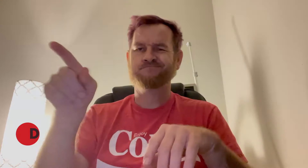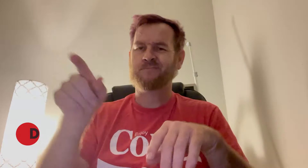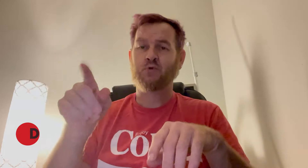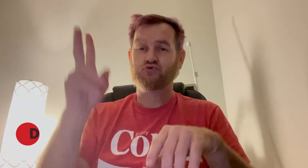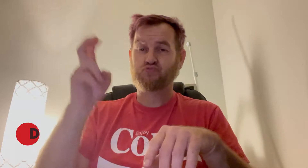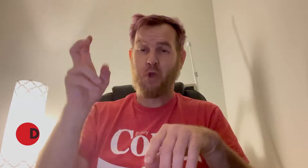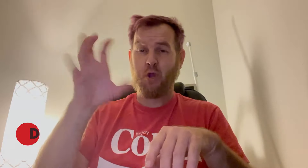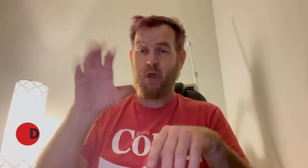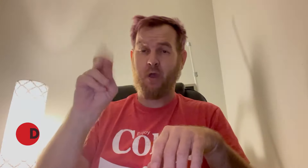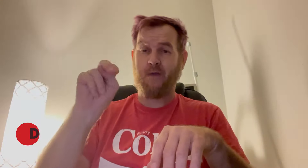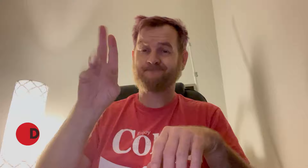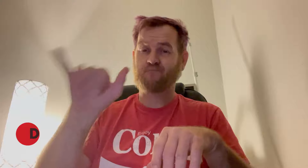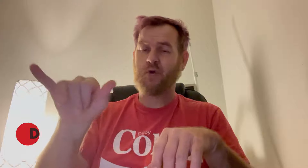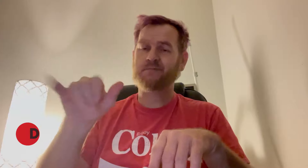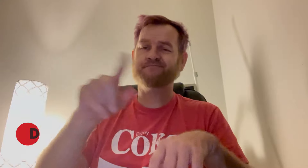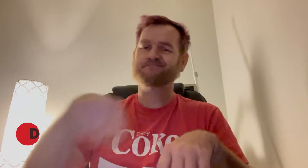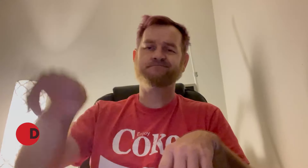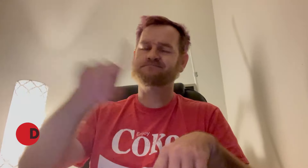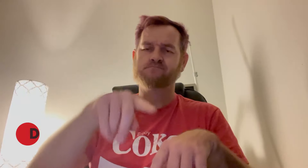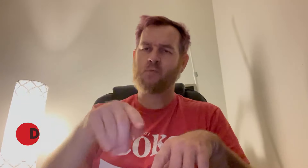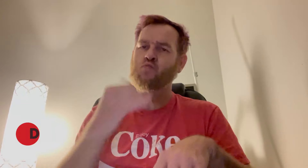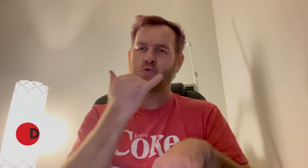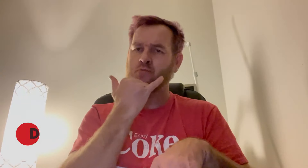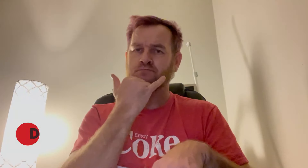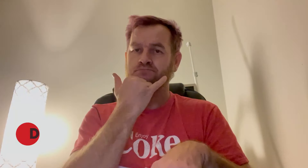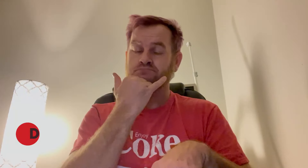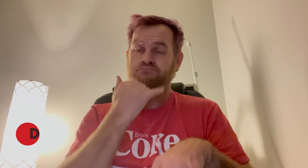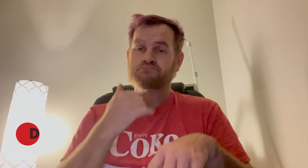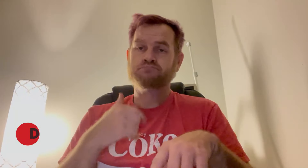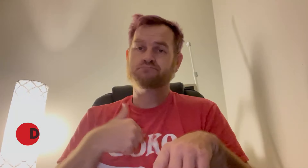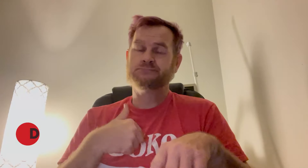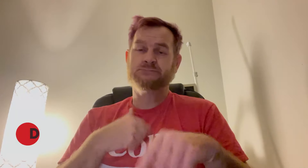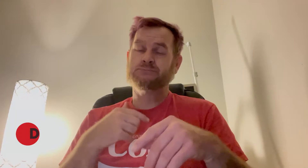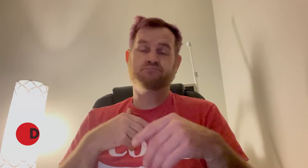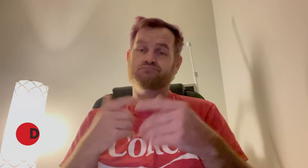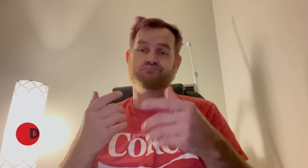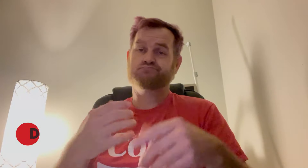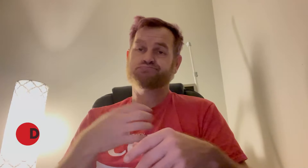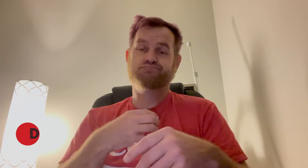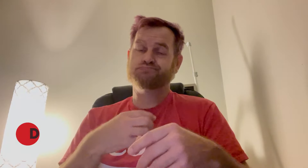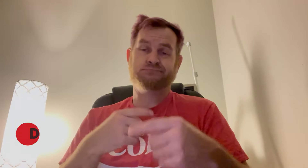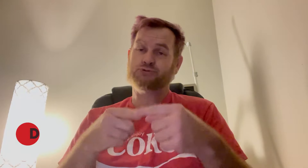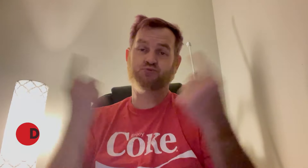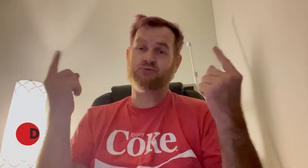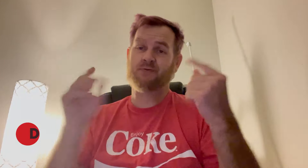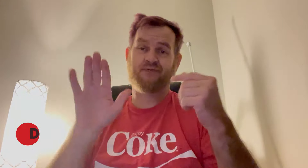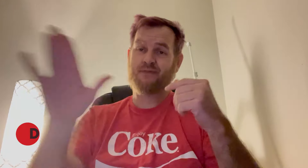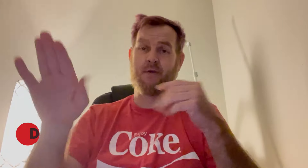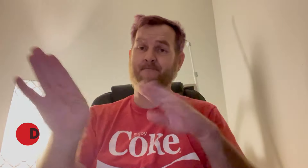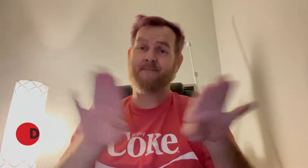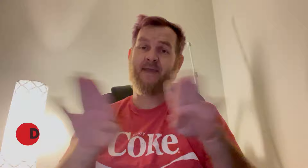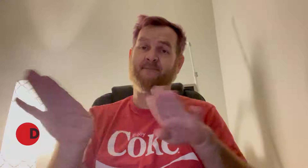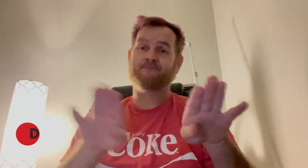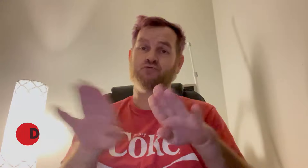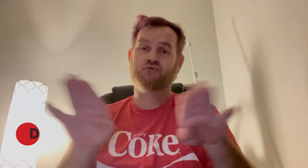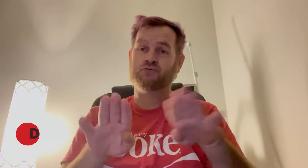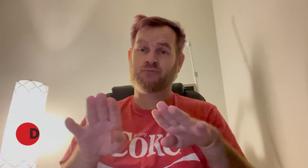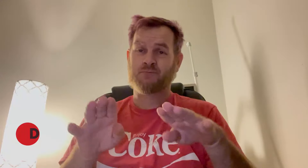The Truckers Convoy are in the wrong. I disagree with their behaviour.